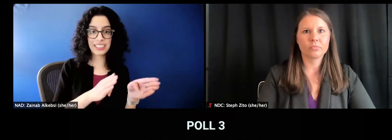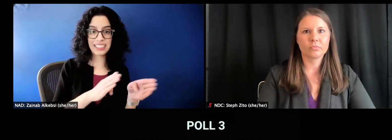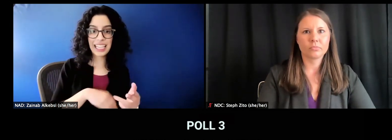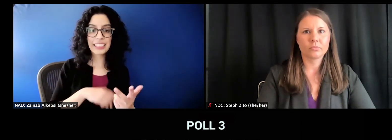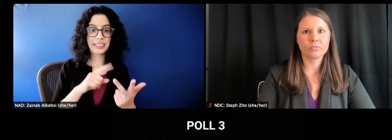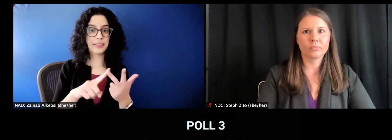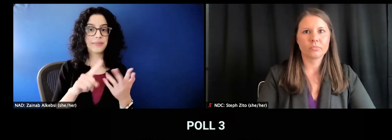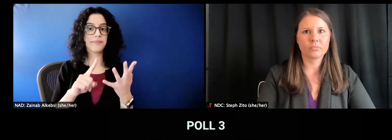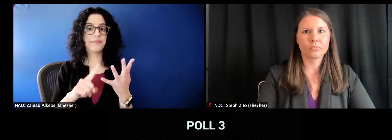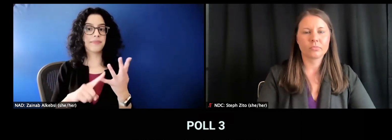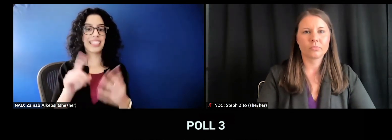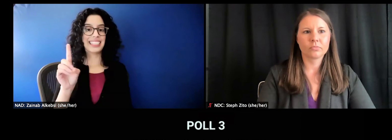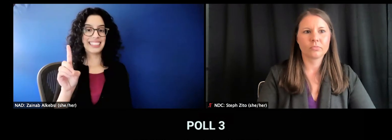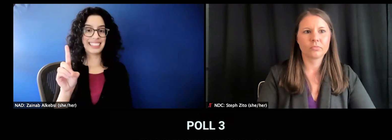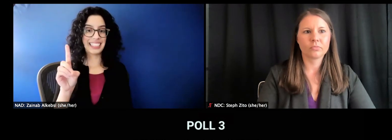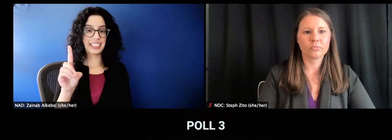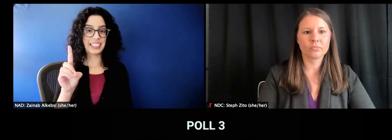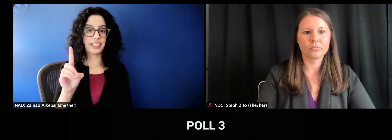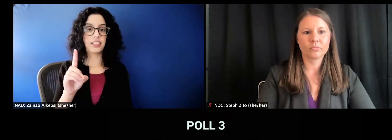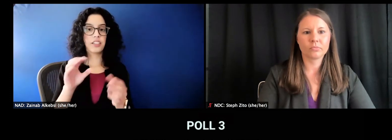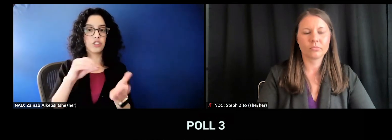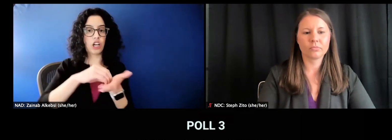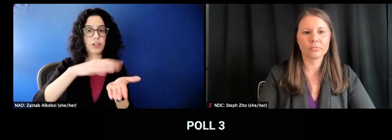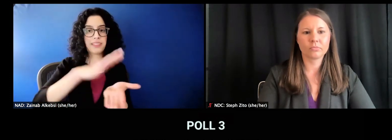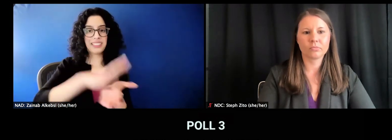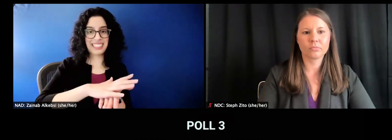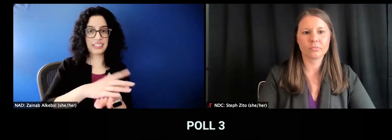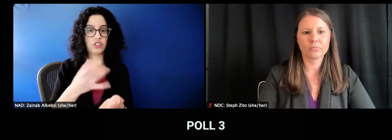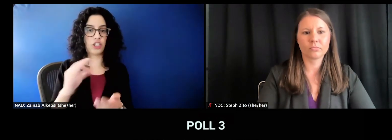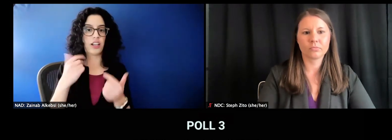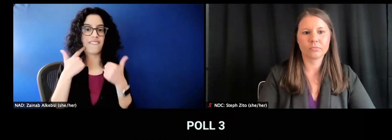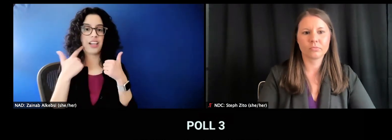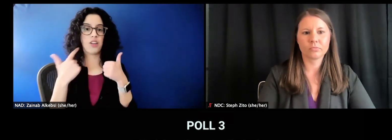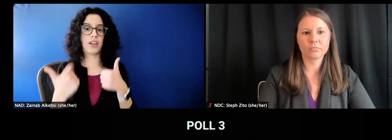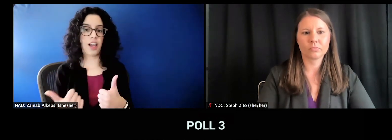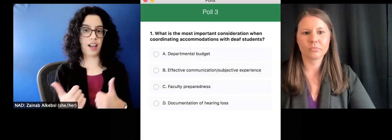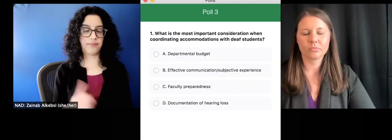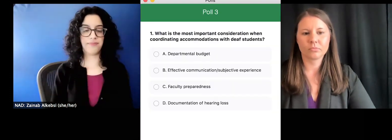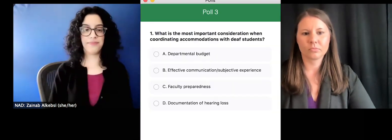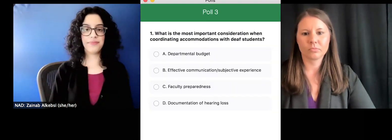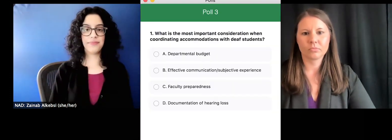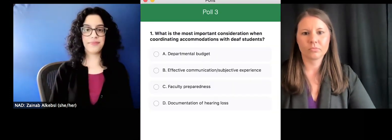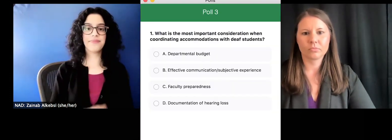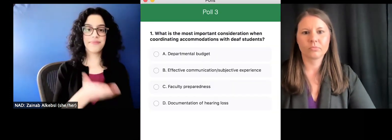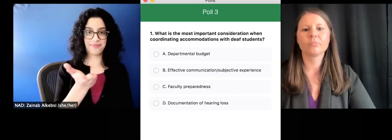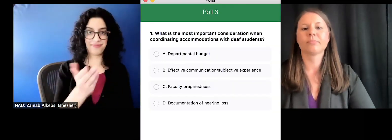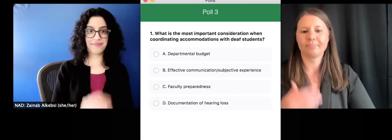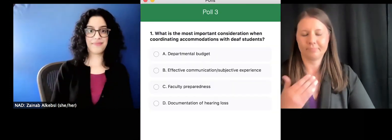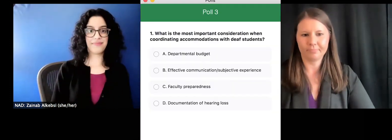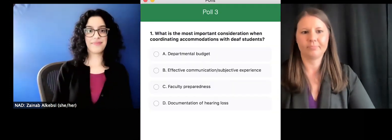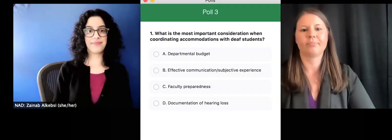D, documentation of hearing loss. Oh. There is the poll.